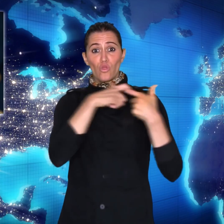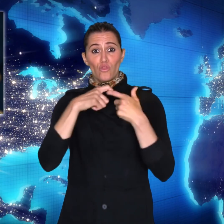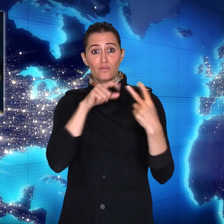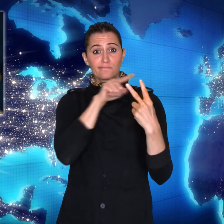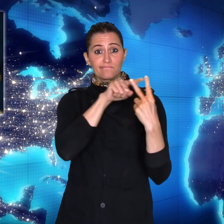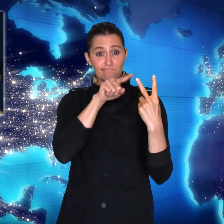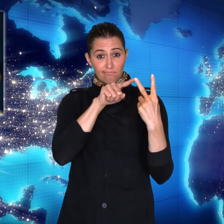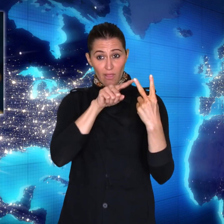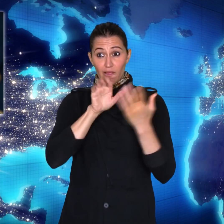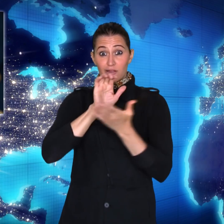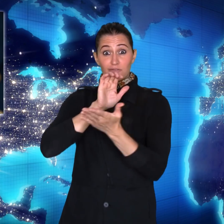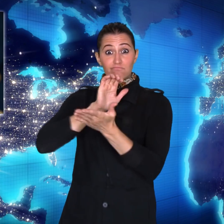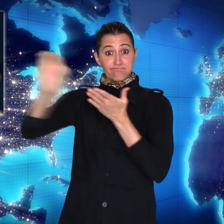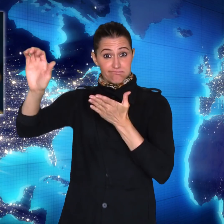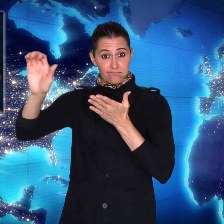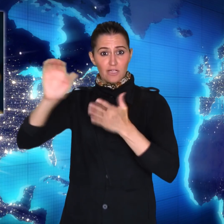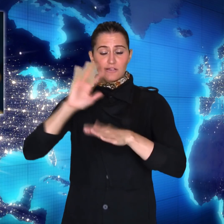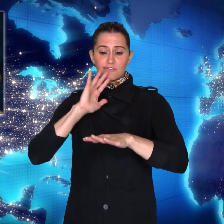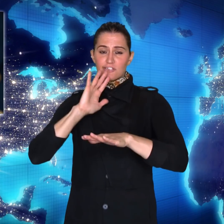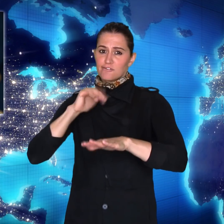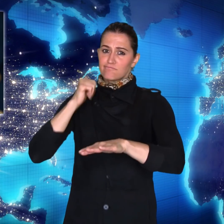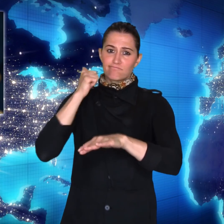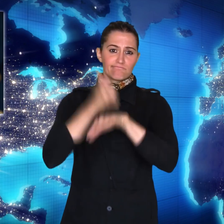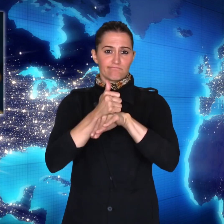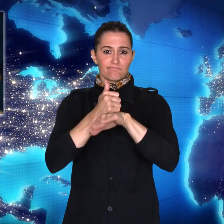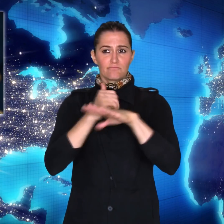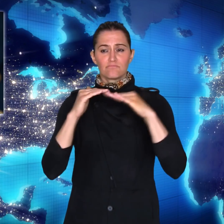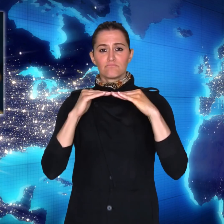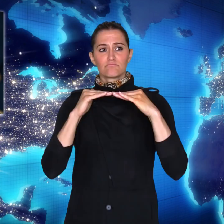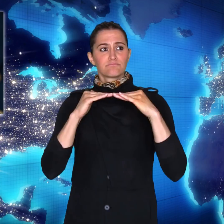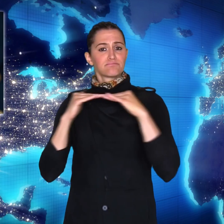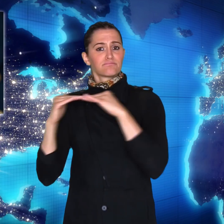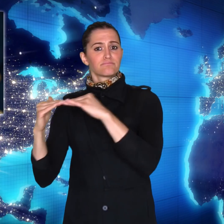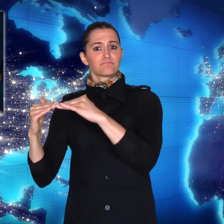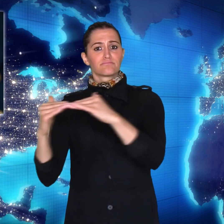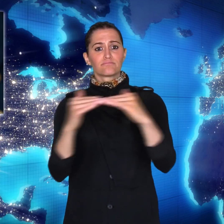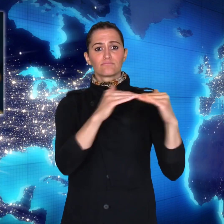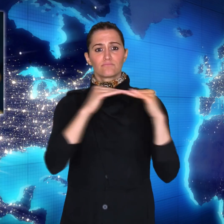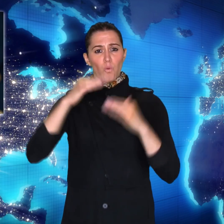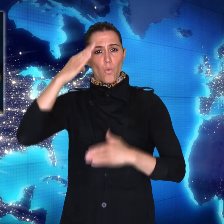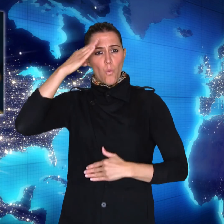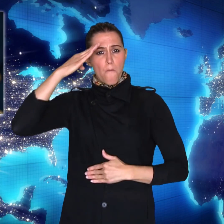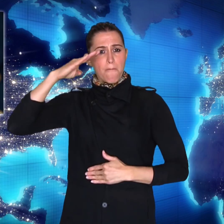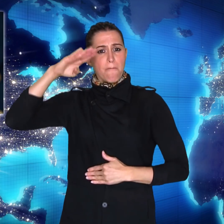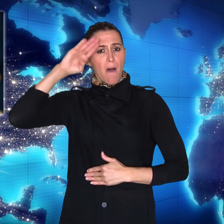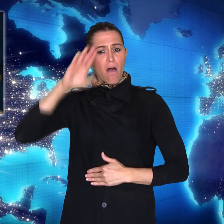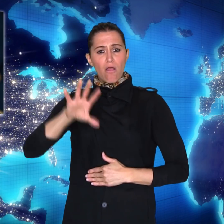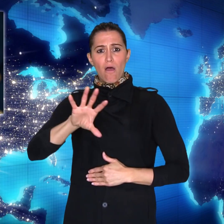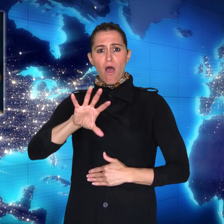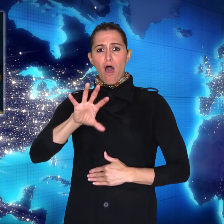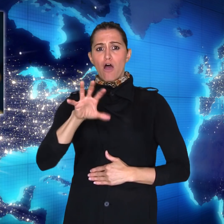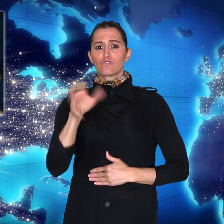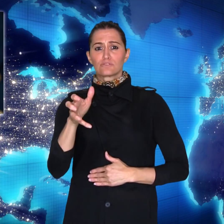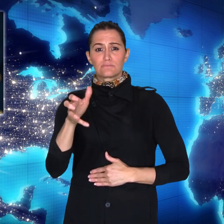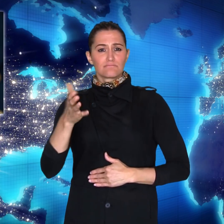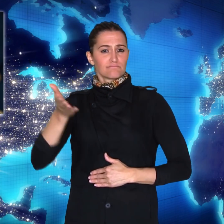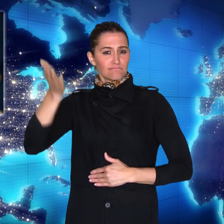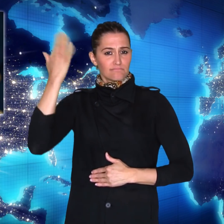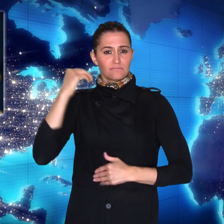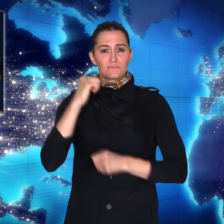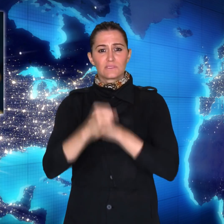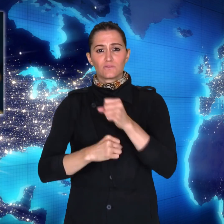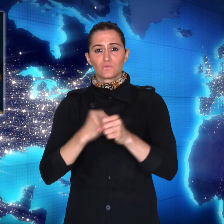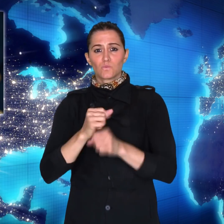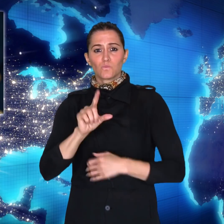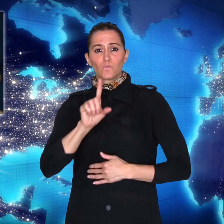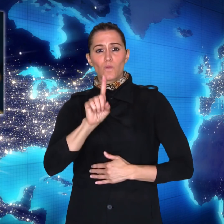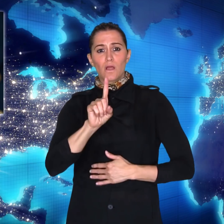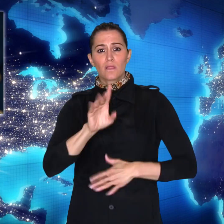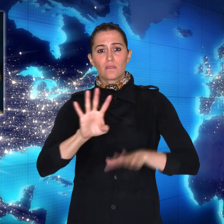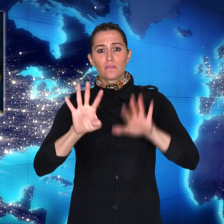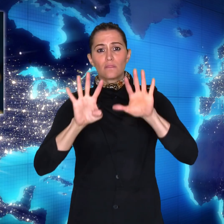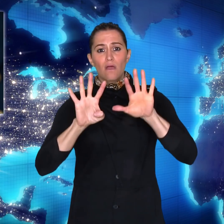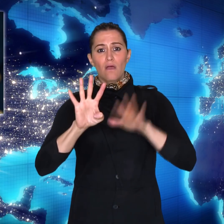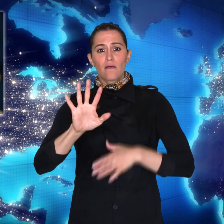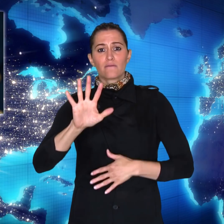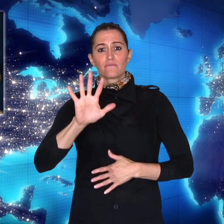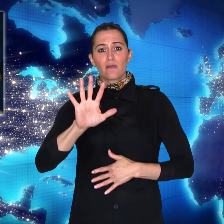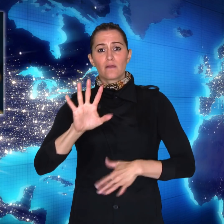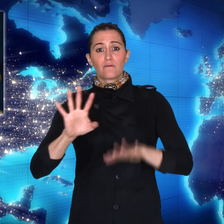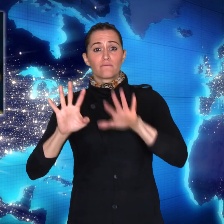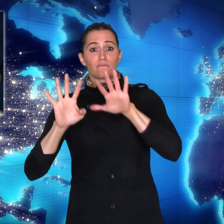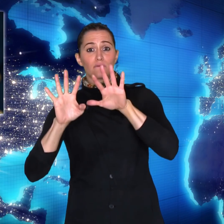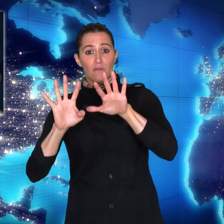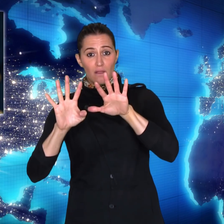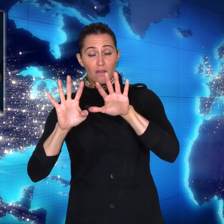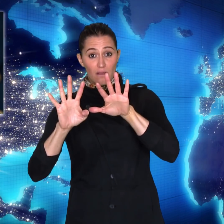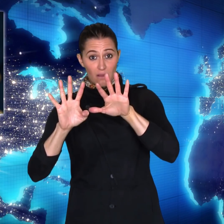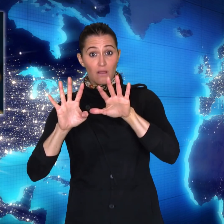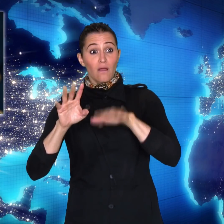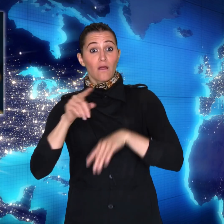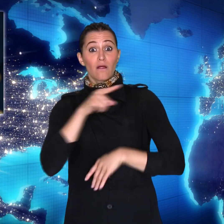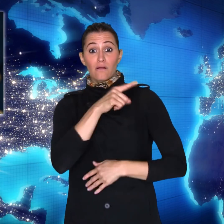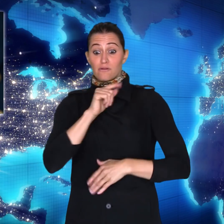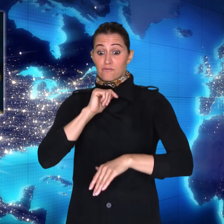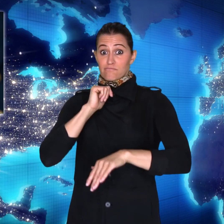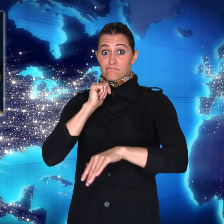Cubans to obey directives or face punishment.